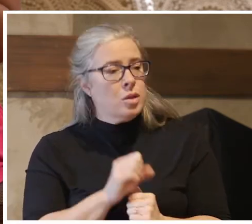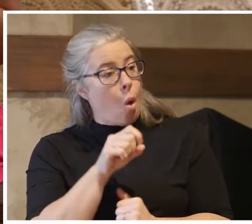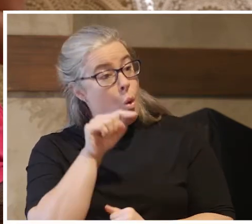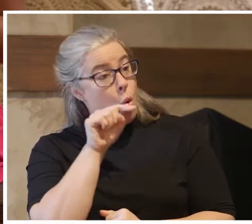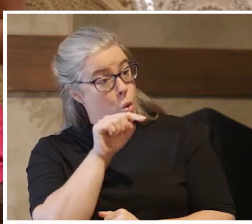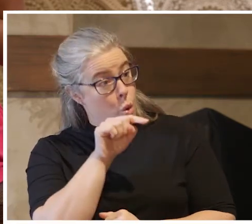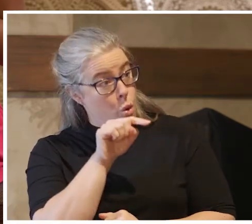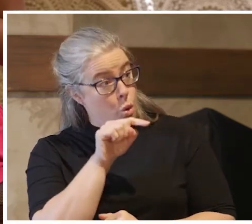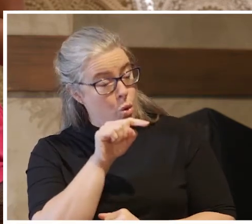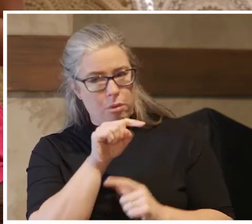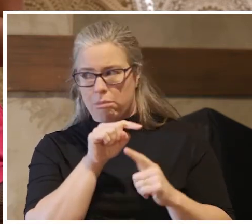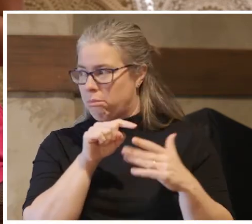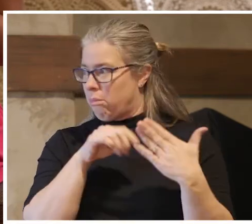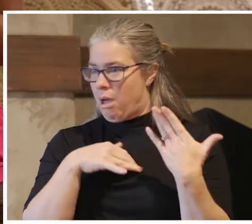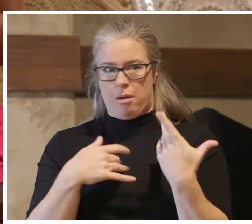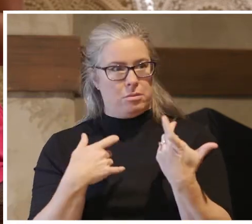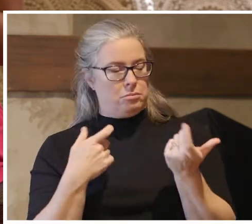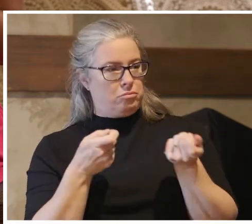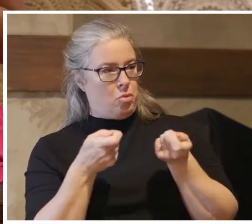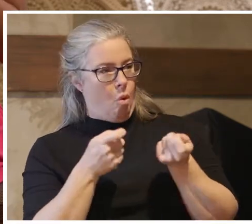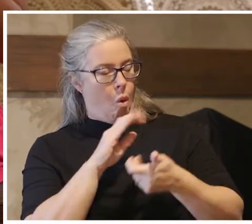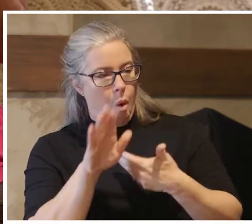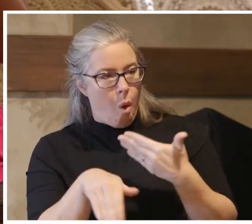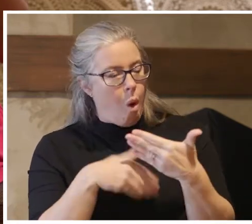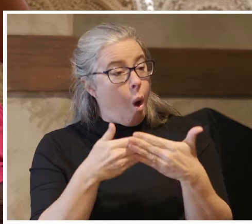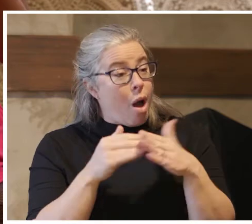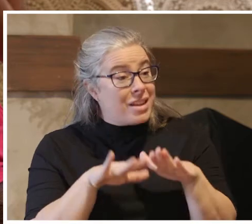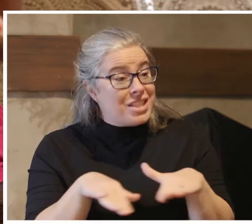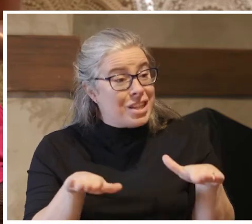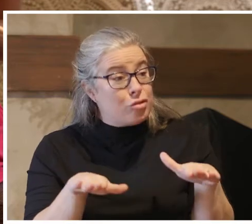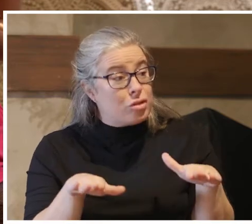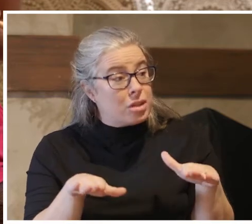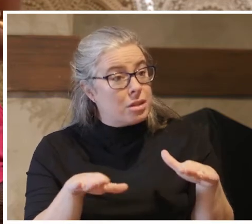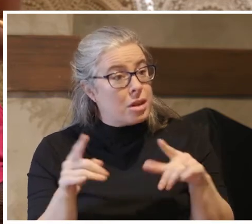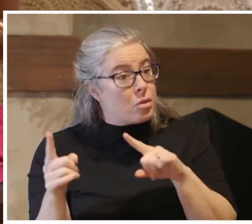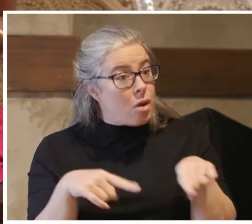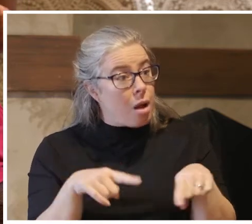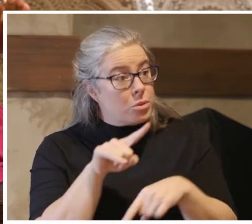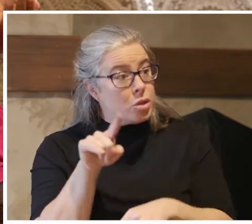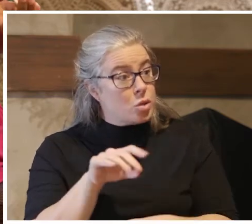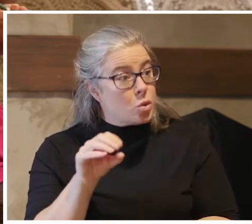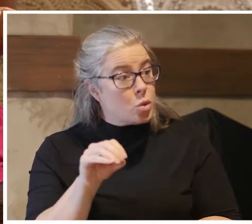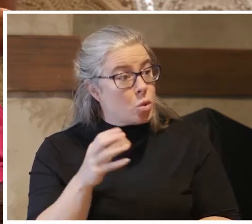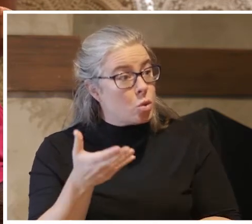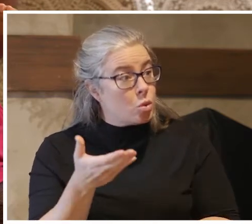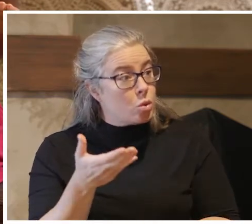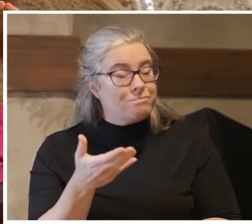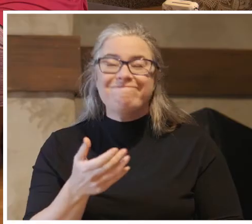So you basically are in charge of all the children that come to the zoo?